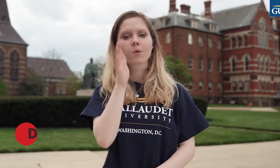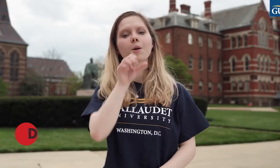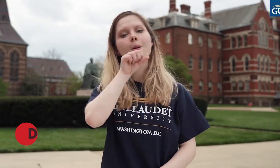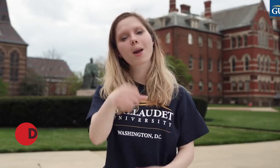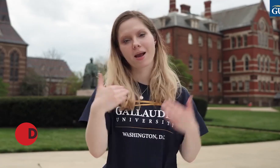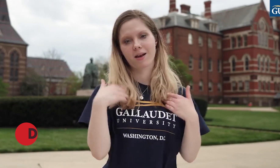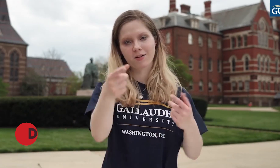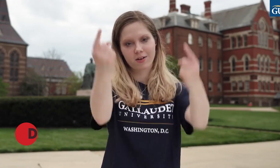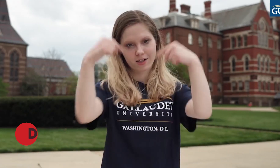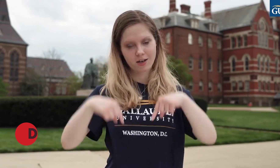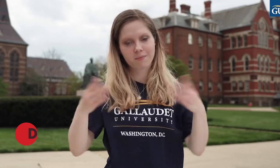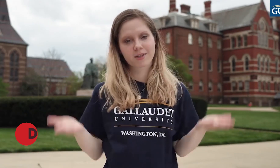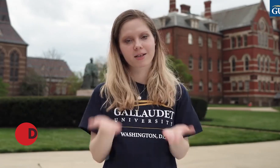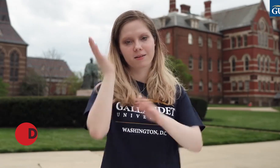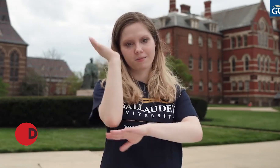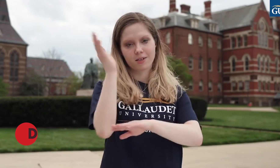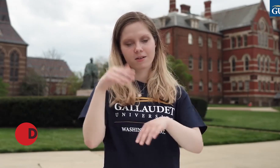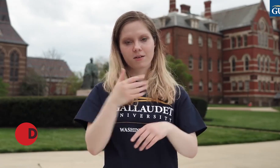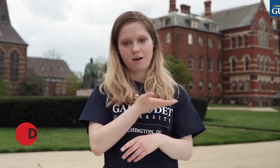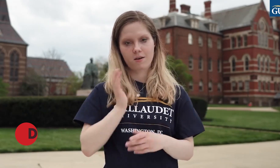We would like to invite you to be the speaker at our